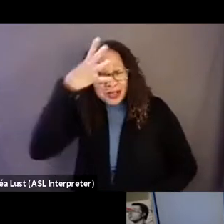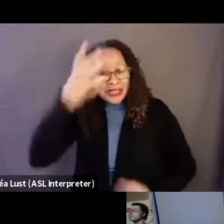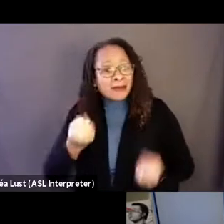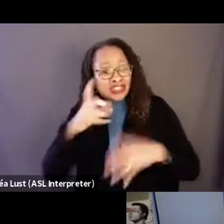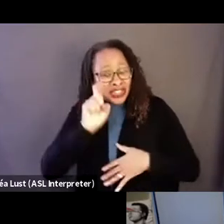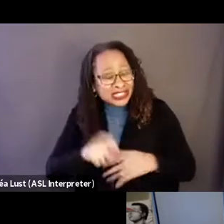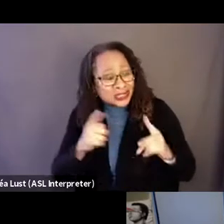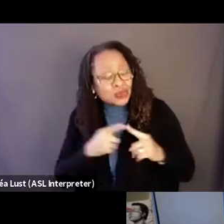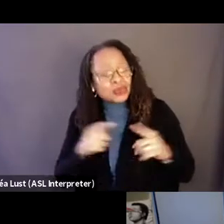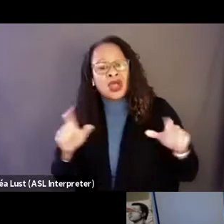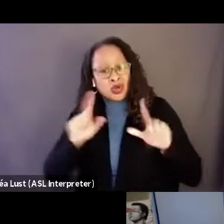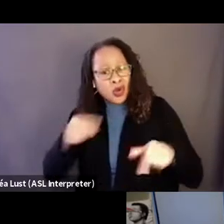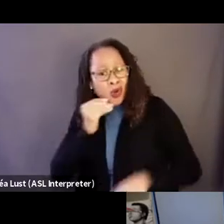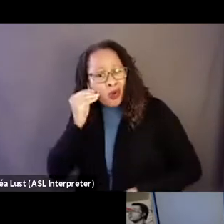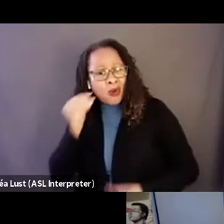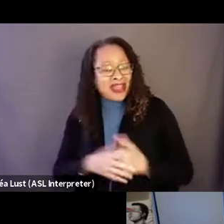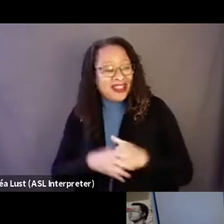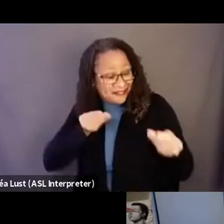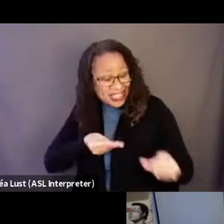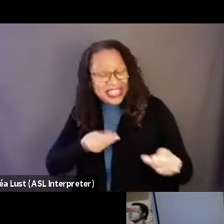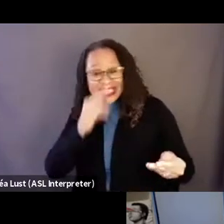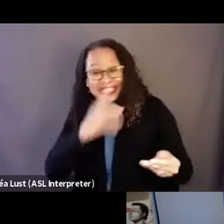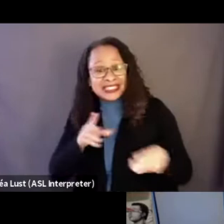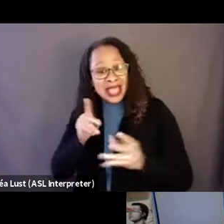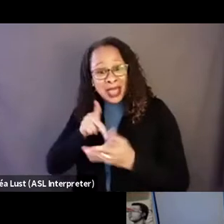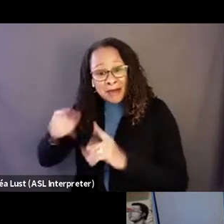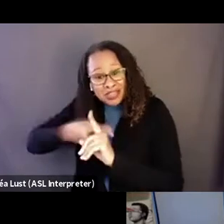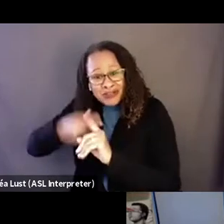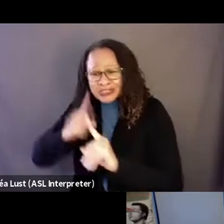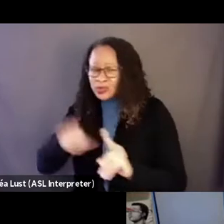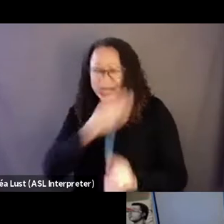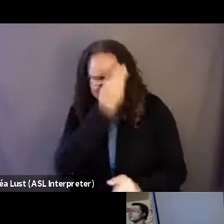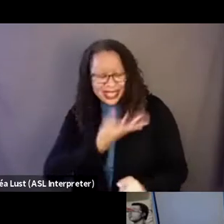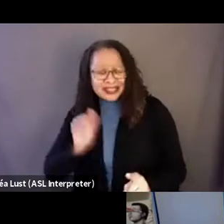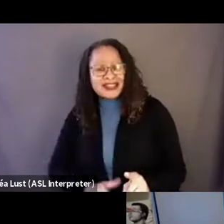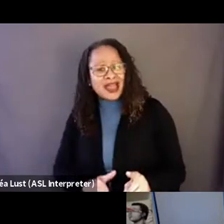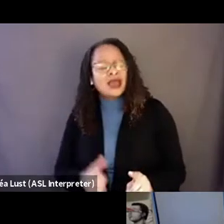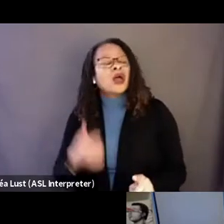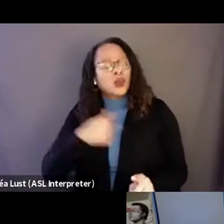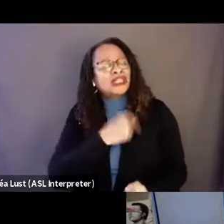in order for them to go home to feed their kids and pay their rent. You can't tell us that. Let us tell you what we need,